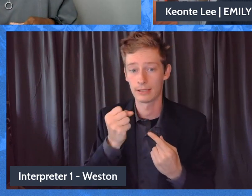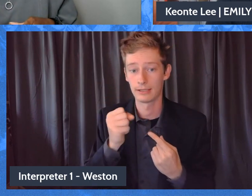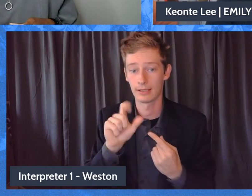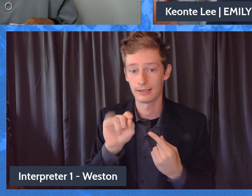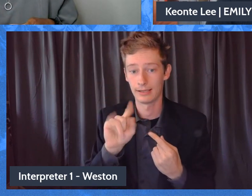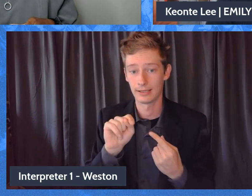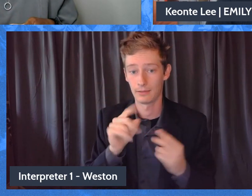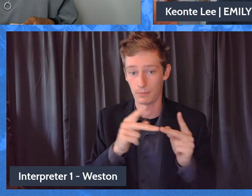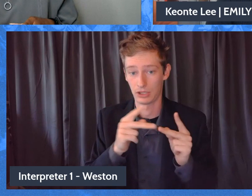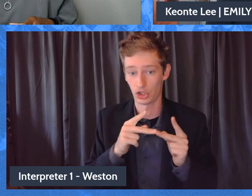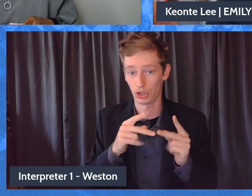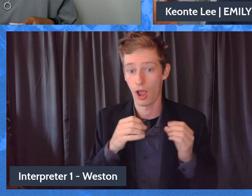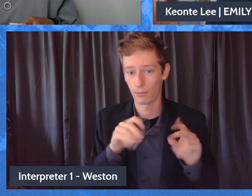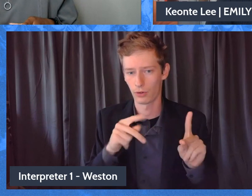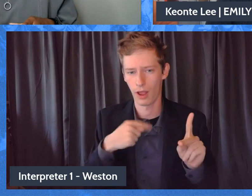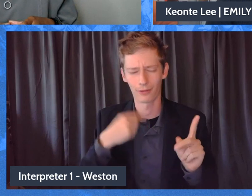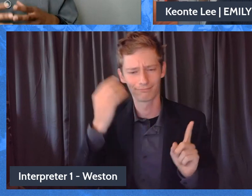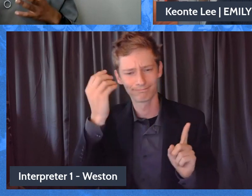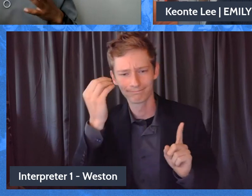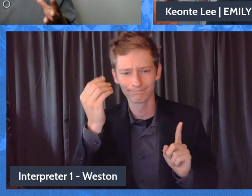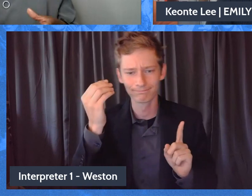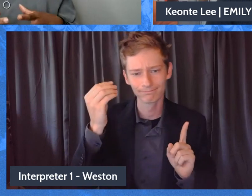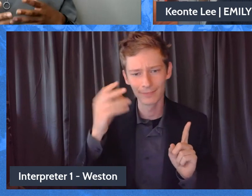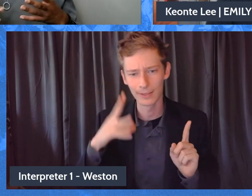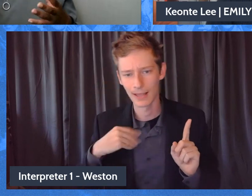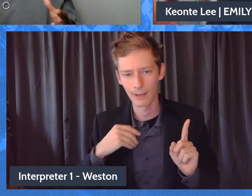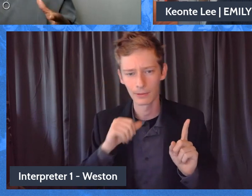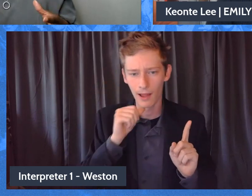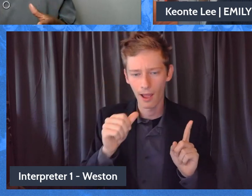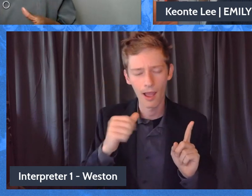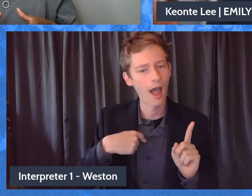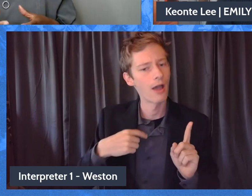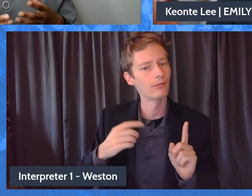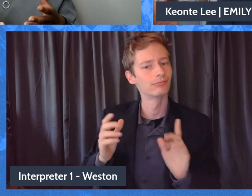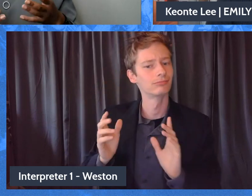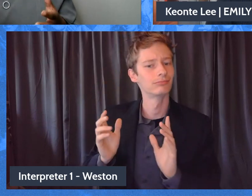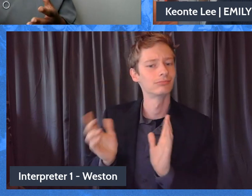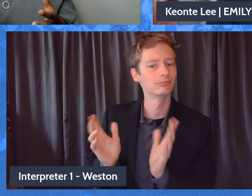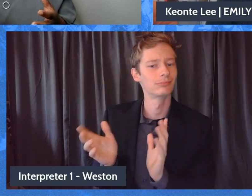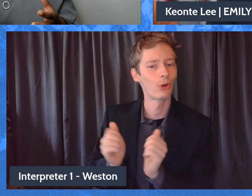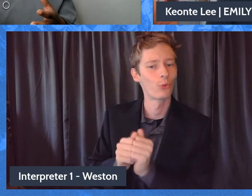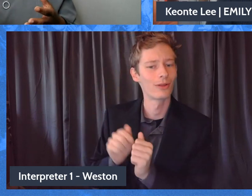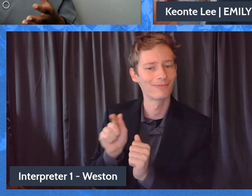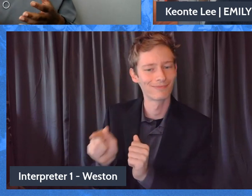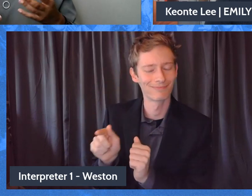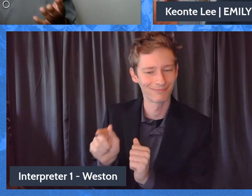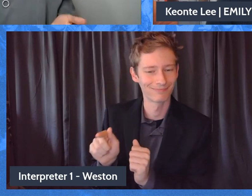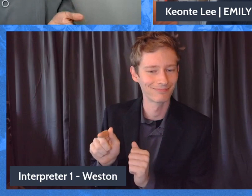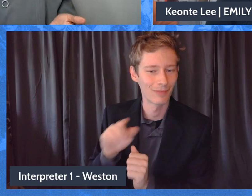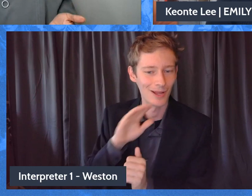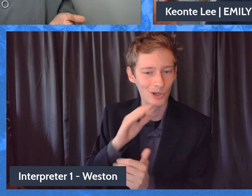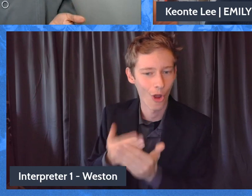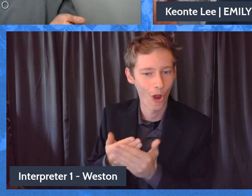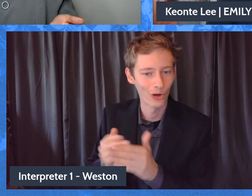I remembered the conversation that was happening in my daughter's kindergarten class during the election time.